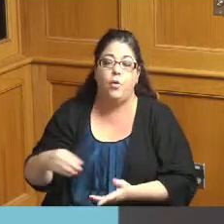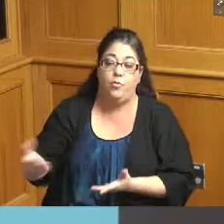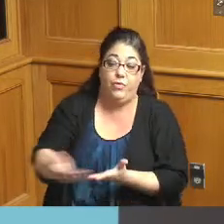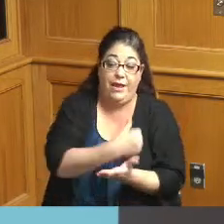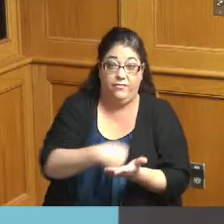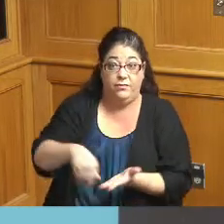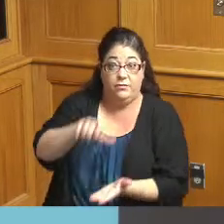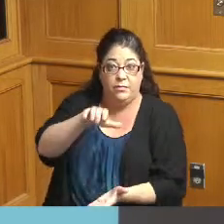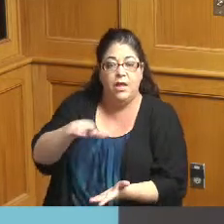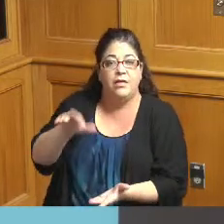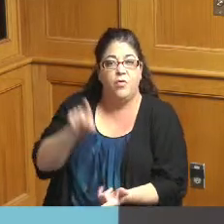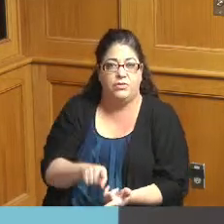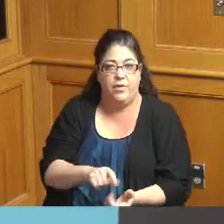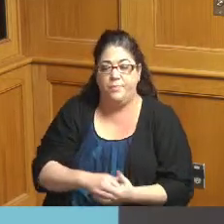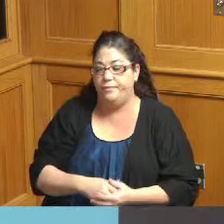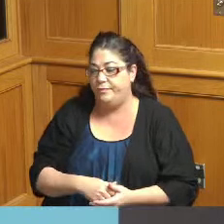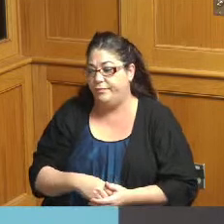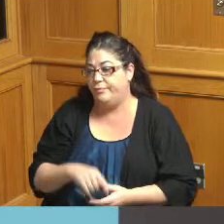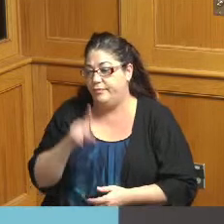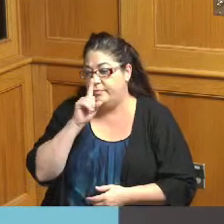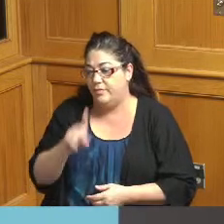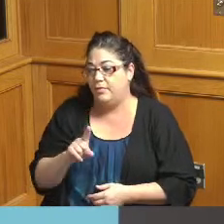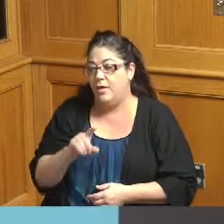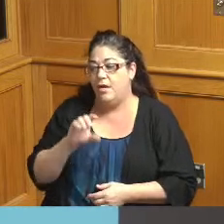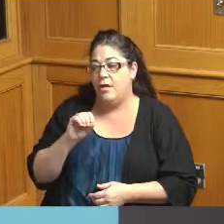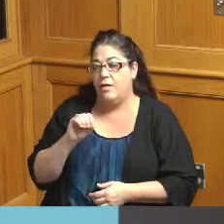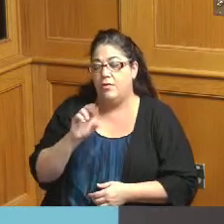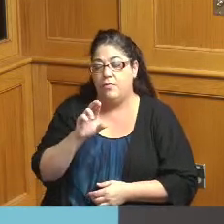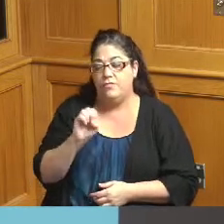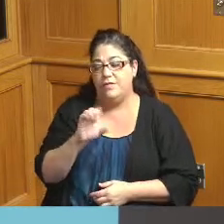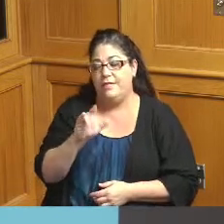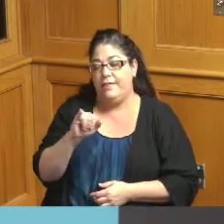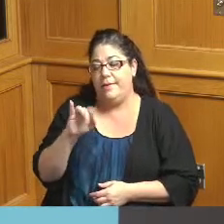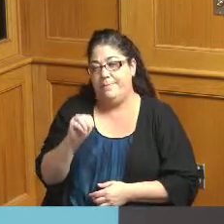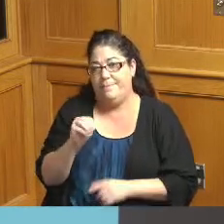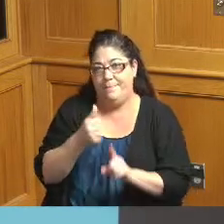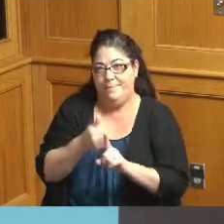Revenue which is the Department of Youth Services commitments because those have declined it's a